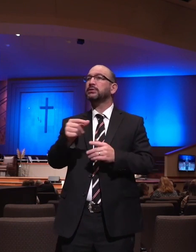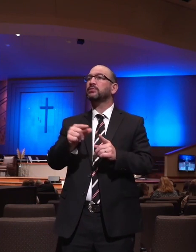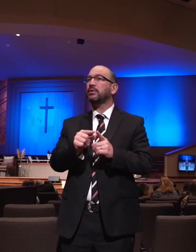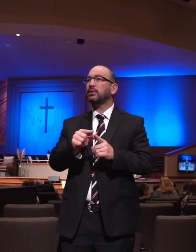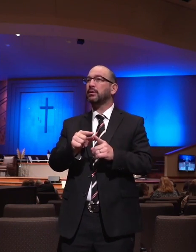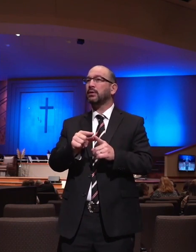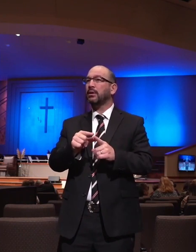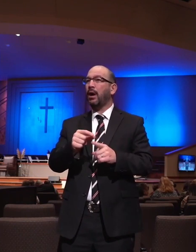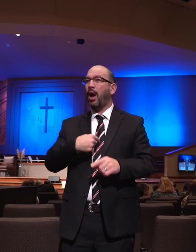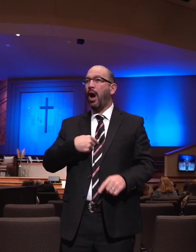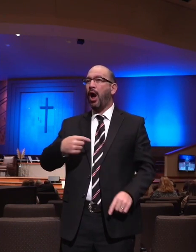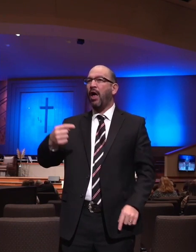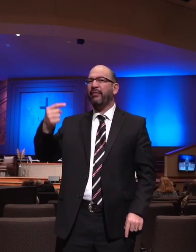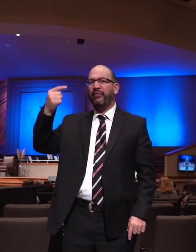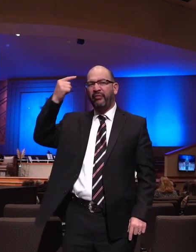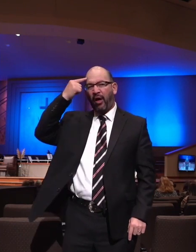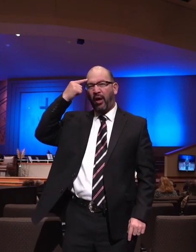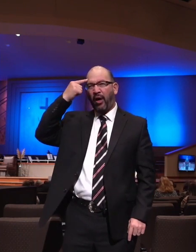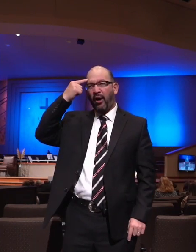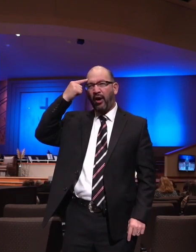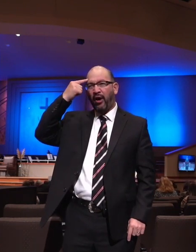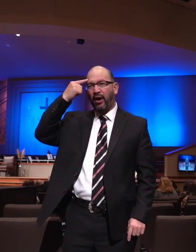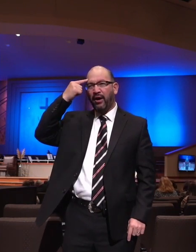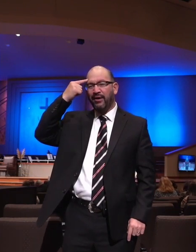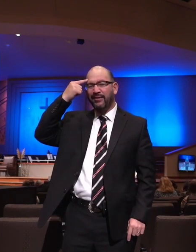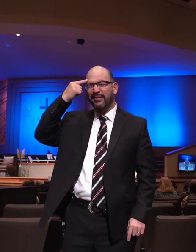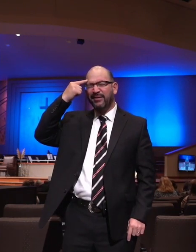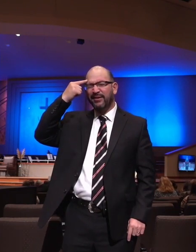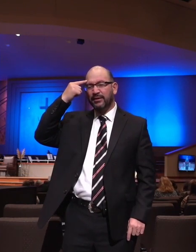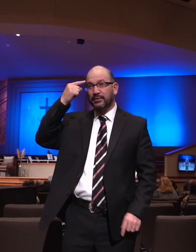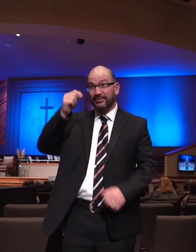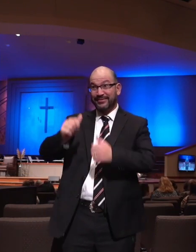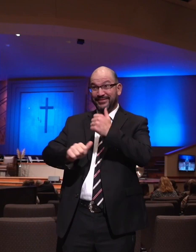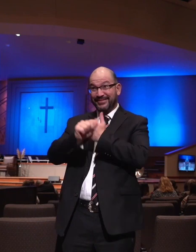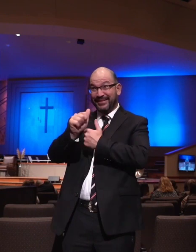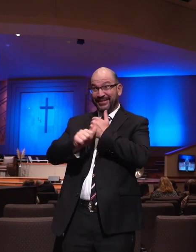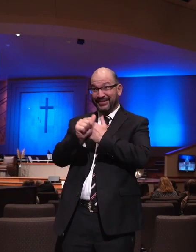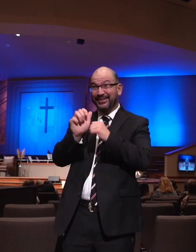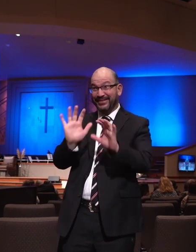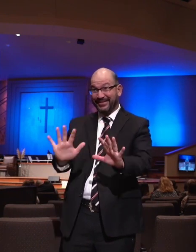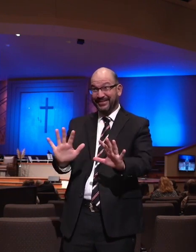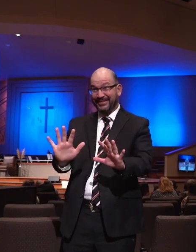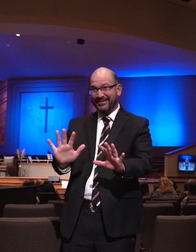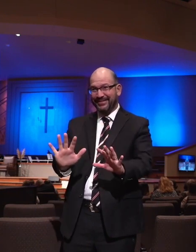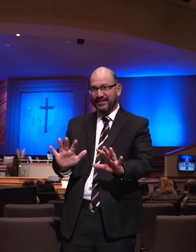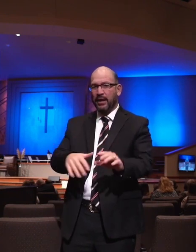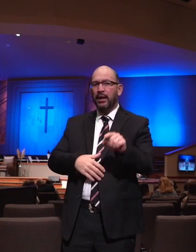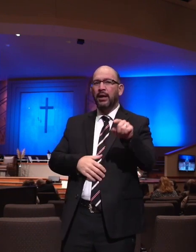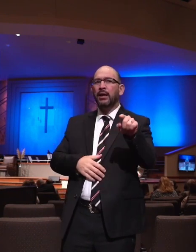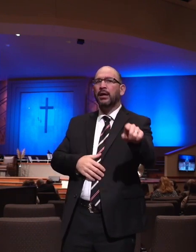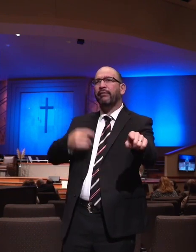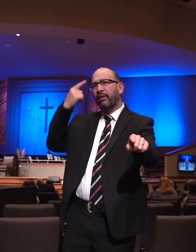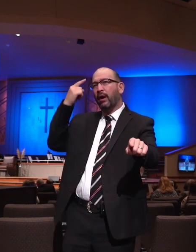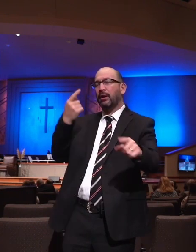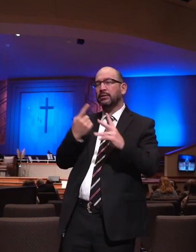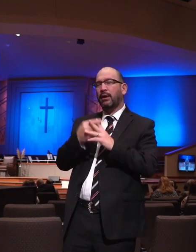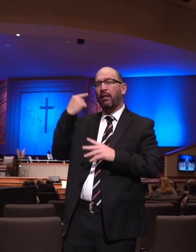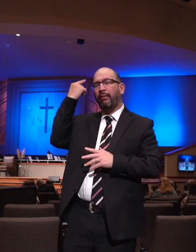thought yeah yeah that's a dangerous thing to do let me tell you something when you start thinking that's where you get in trouble